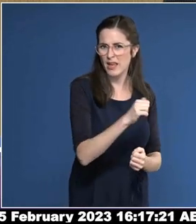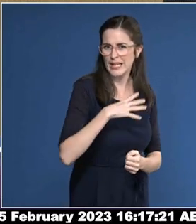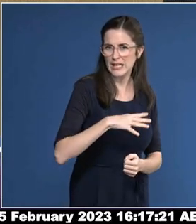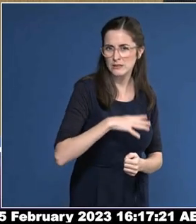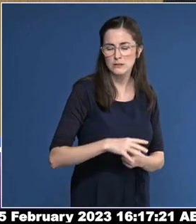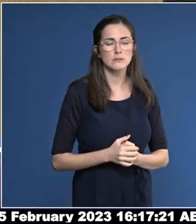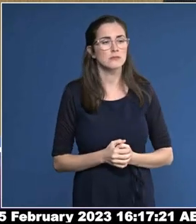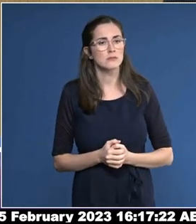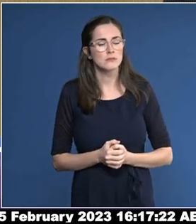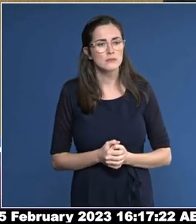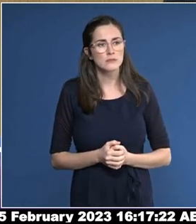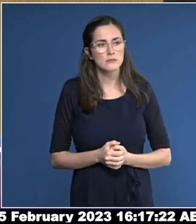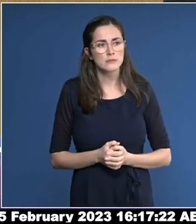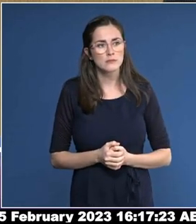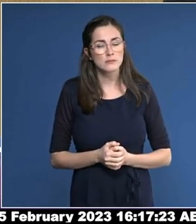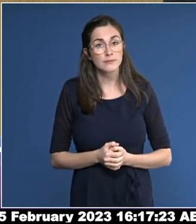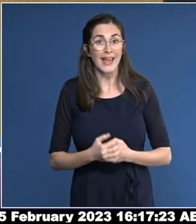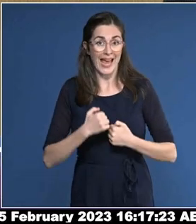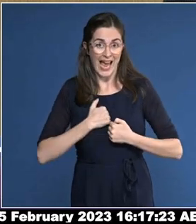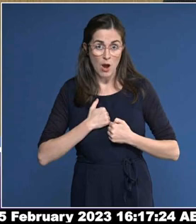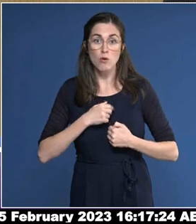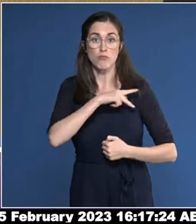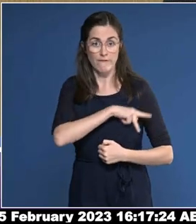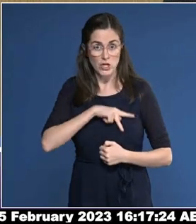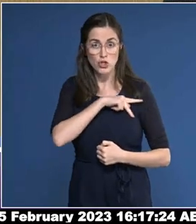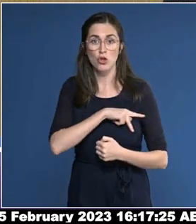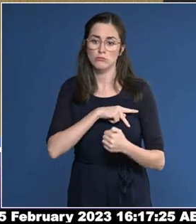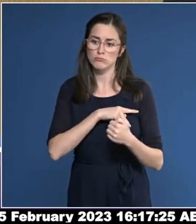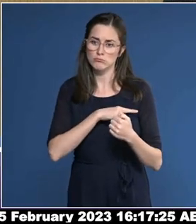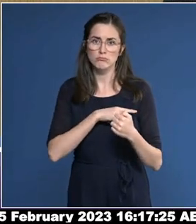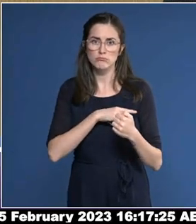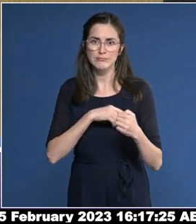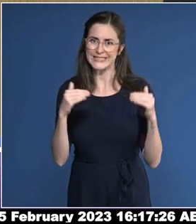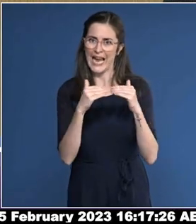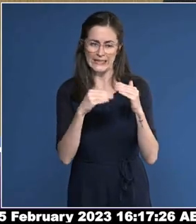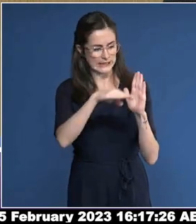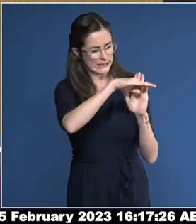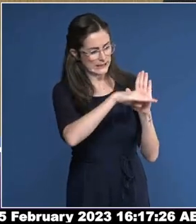is say, on top of that exception, that doesn't mean that it's a carte blanche.